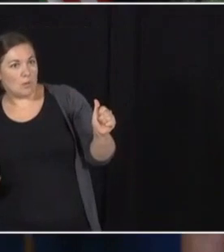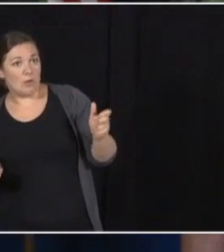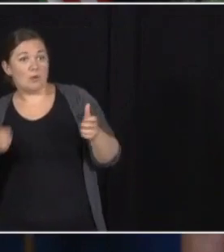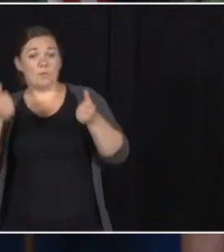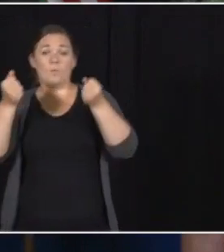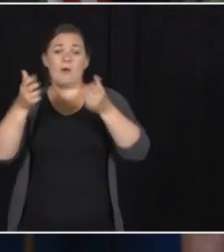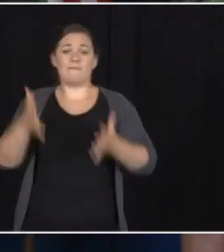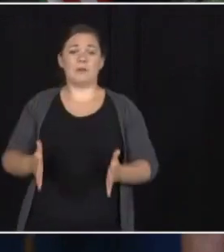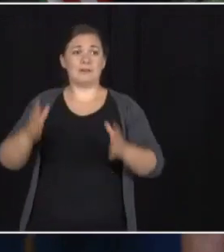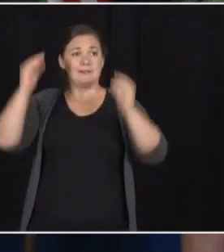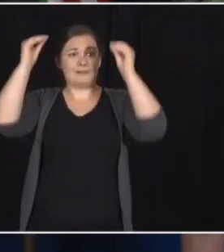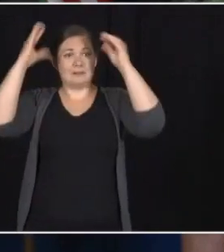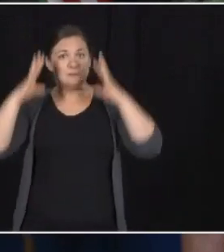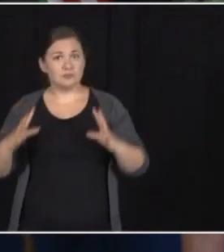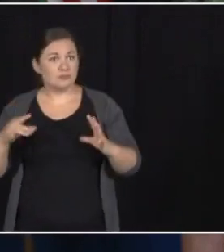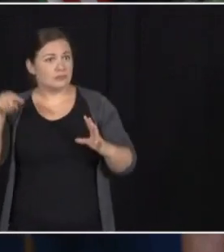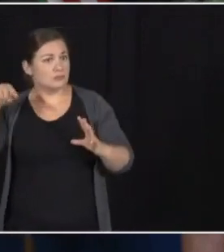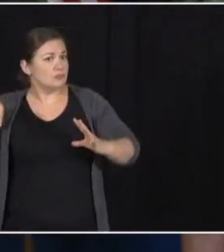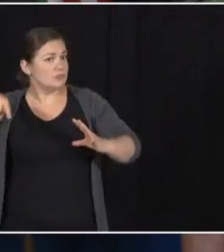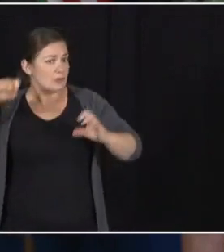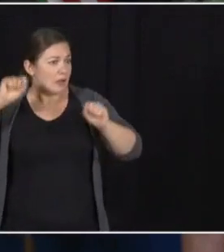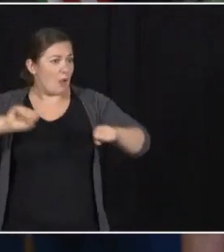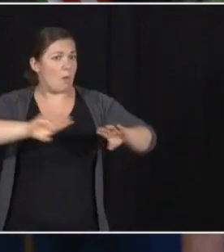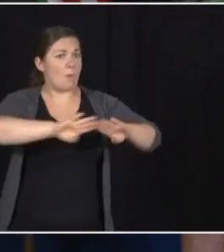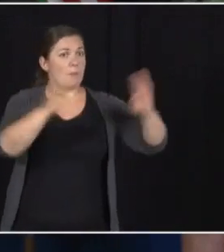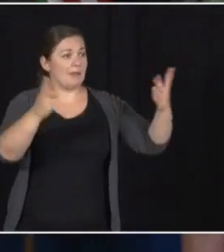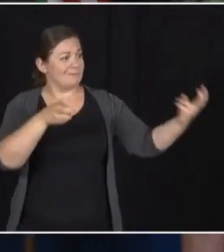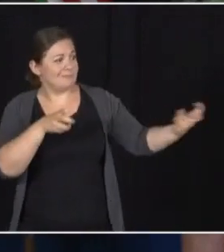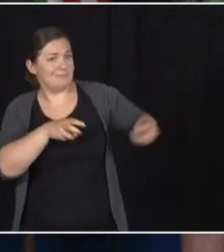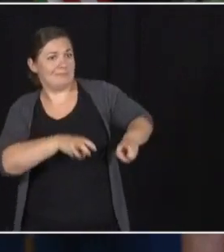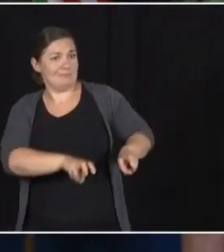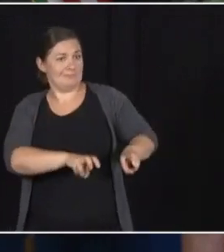the same time, driving instructors are wondering